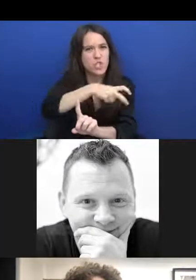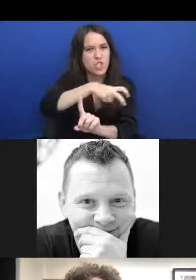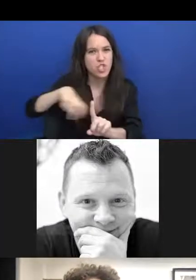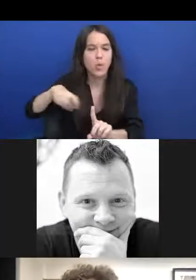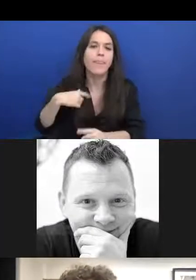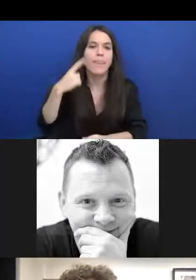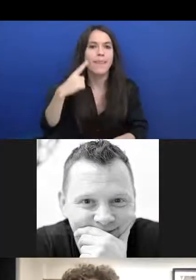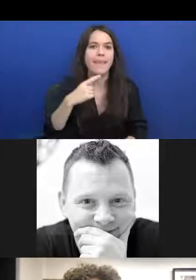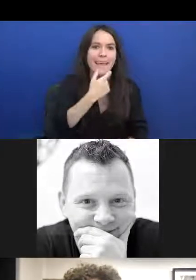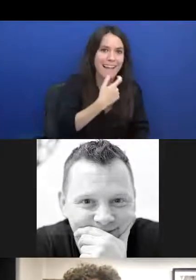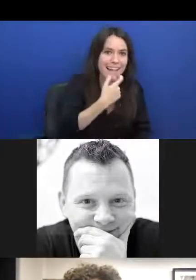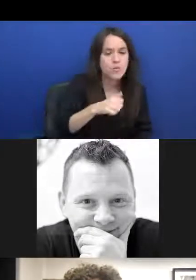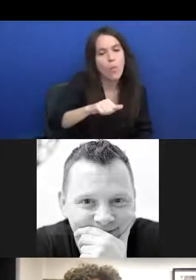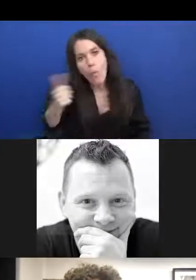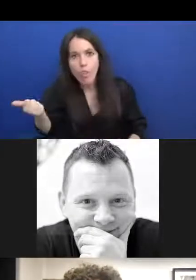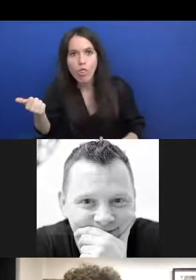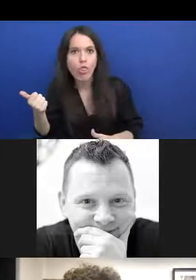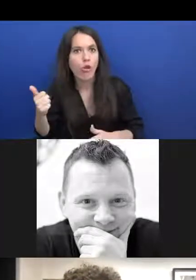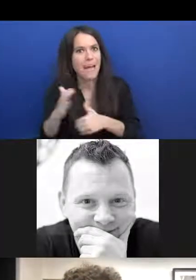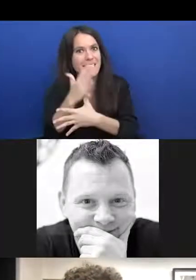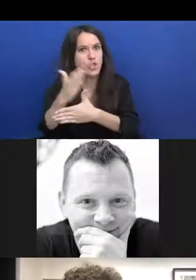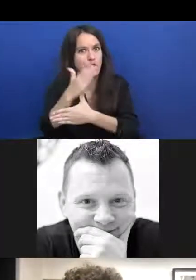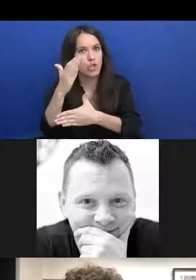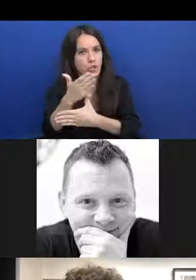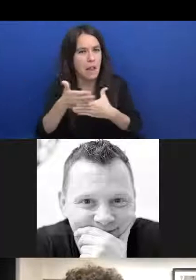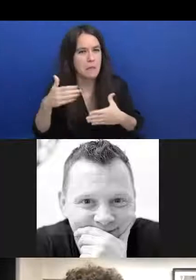the other thing that was clear is that linguistic accommodation was not always evident so